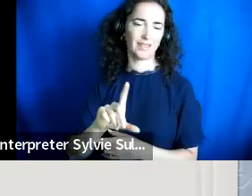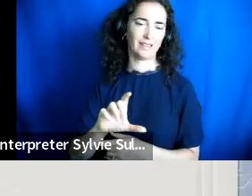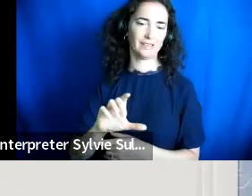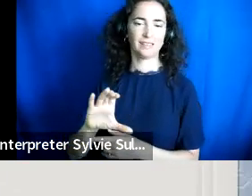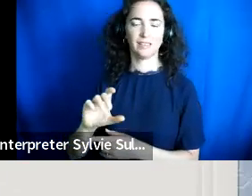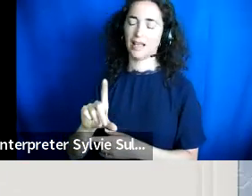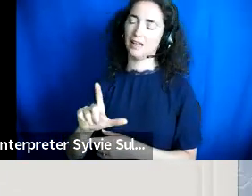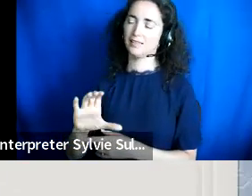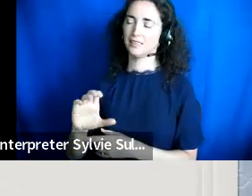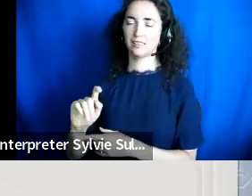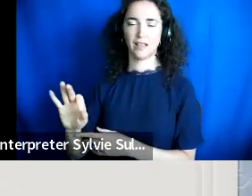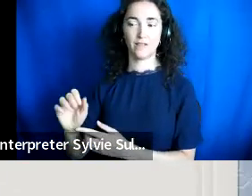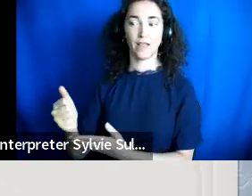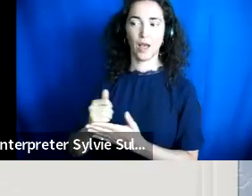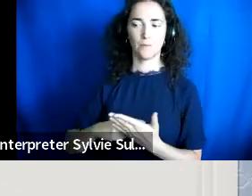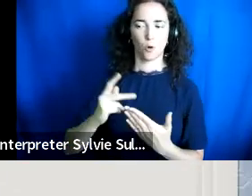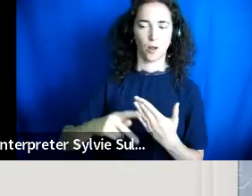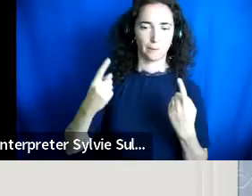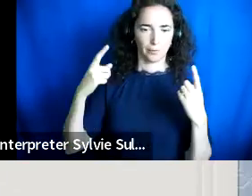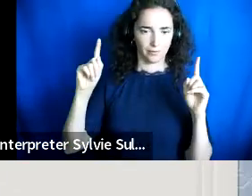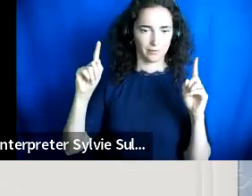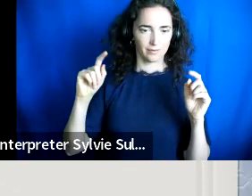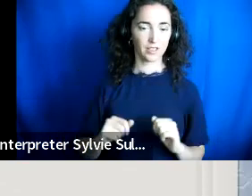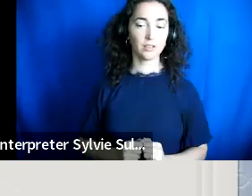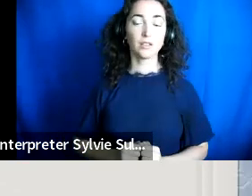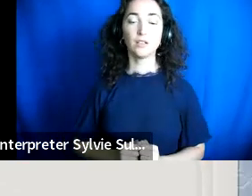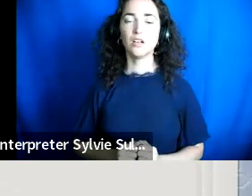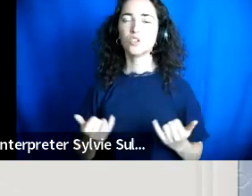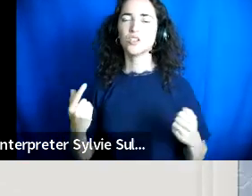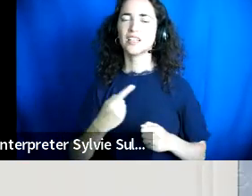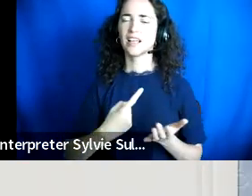And we wanted to tell you a little bit today. about parents a parent.